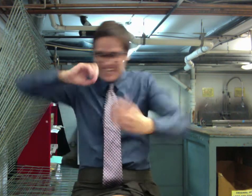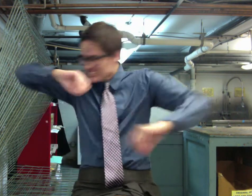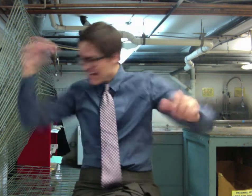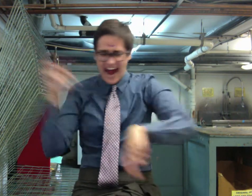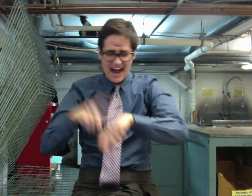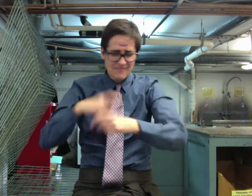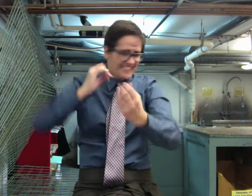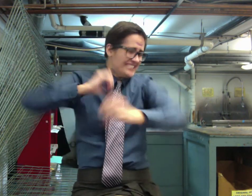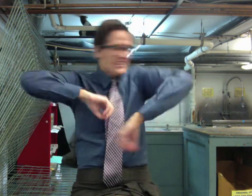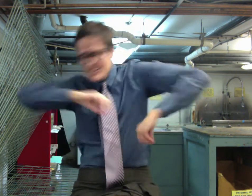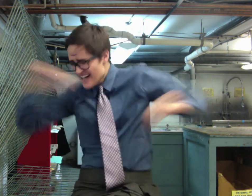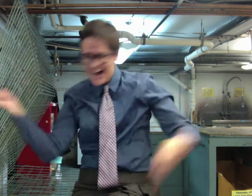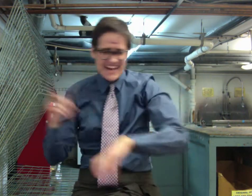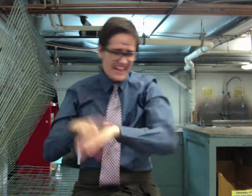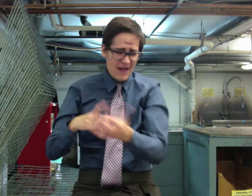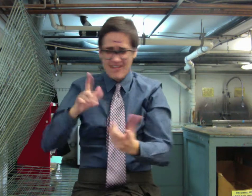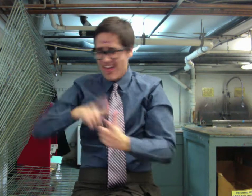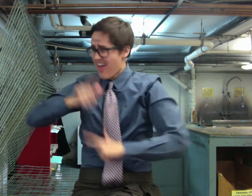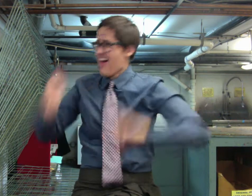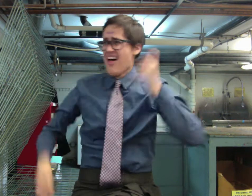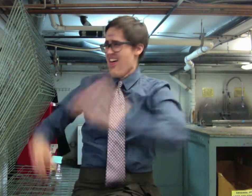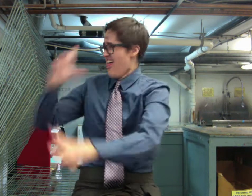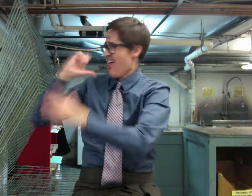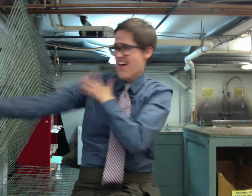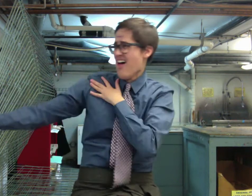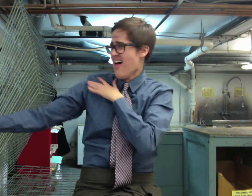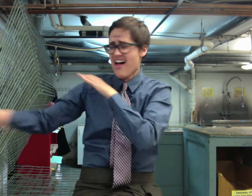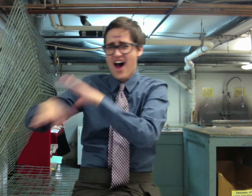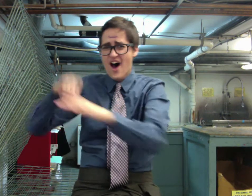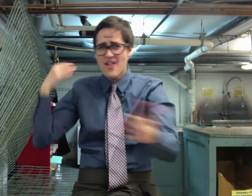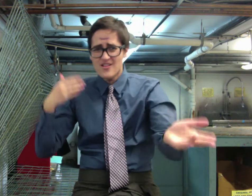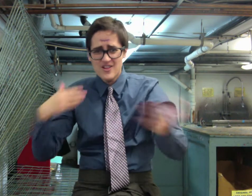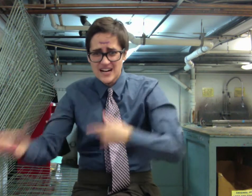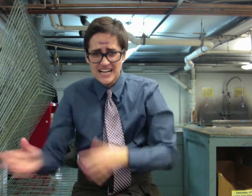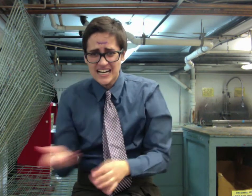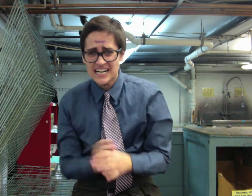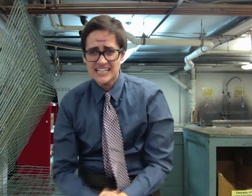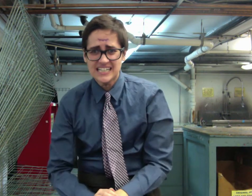rectangle in his hand, and then running, winded, from the community hall.